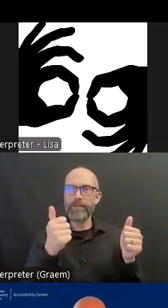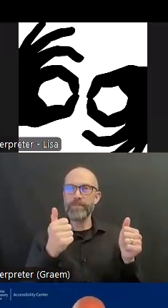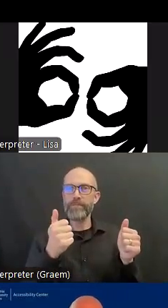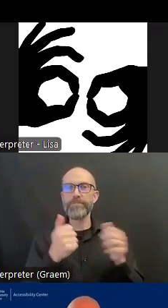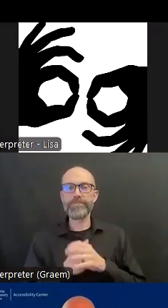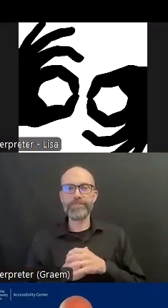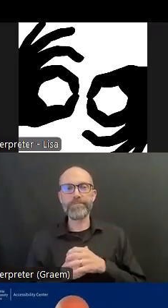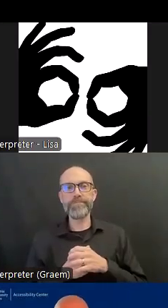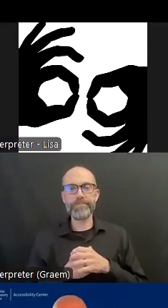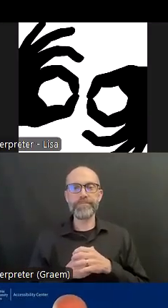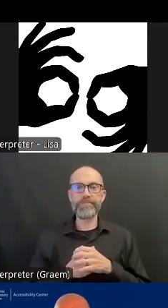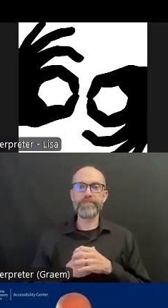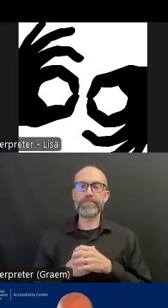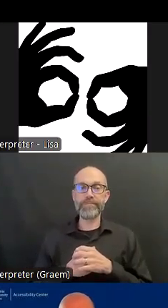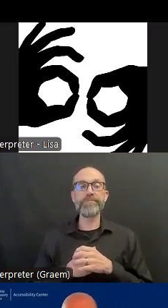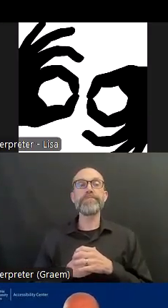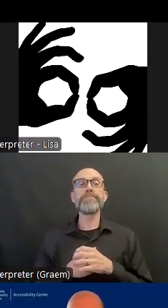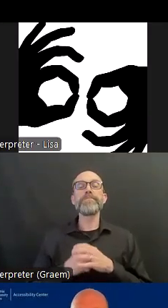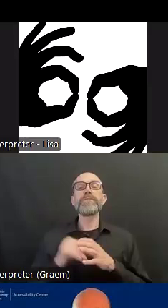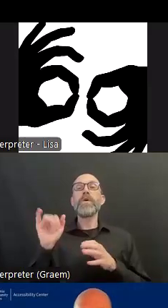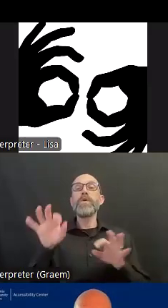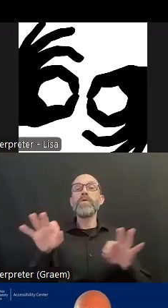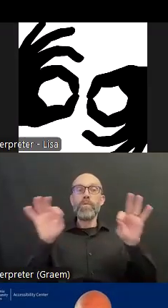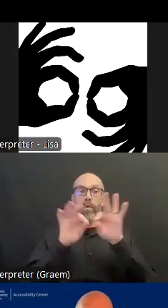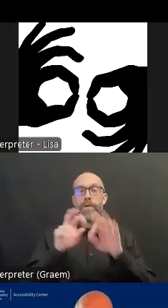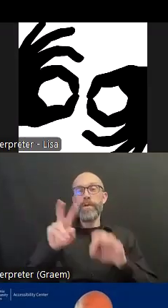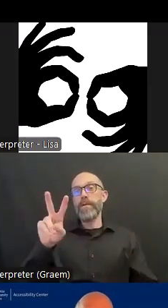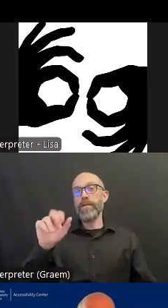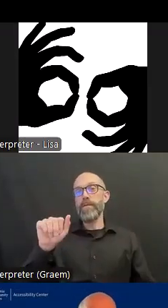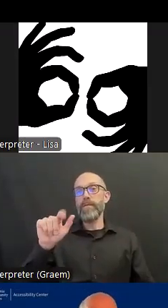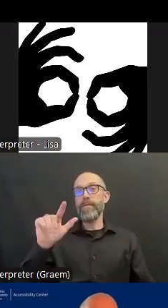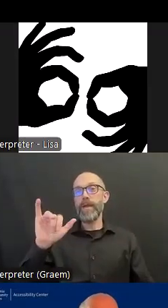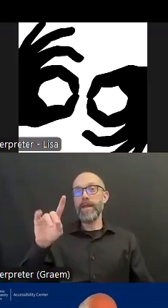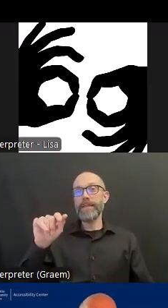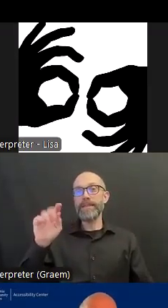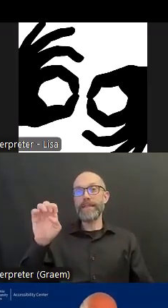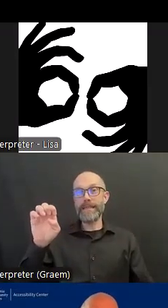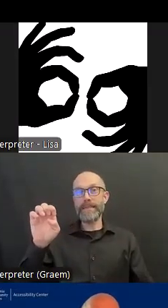So I talked about it's really critical to validate accessibility conformance. So at the end of the day--